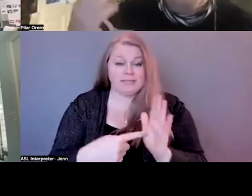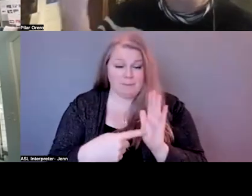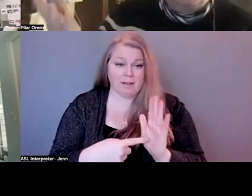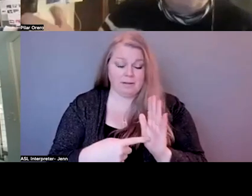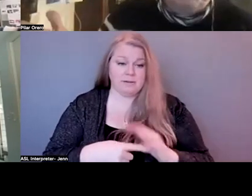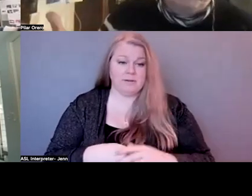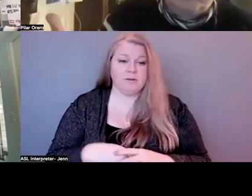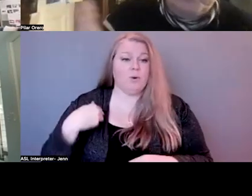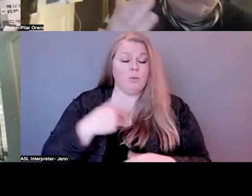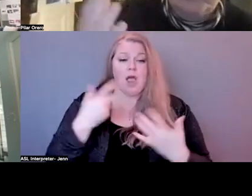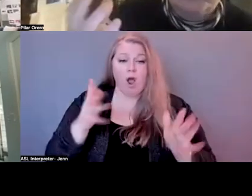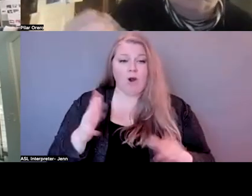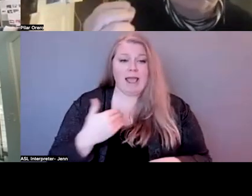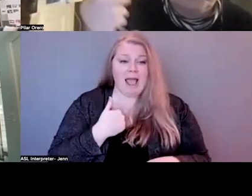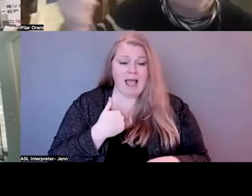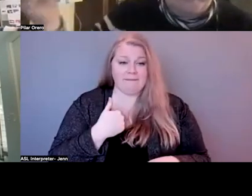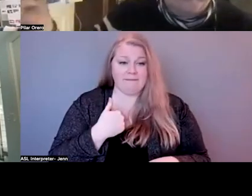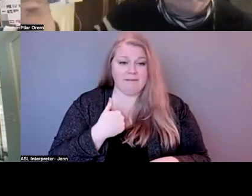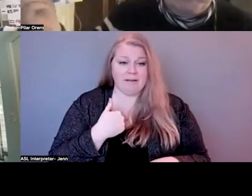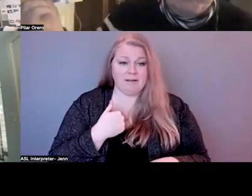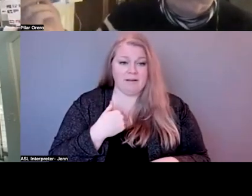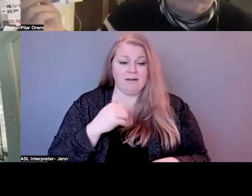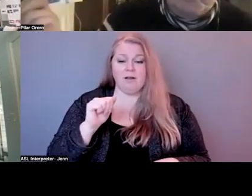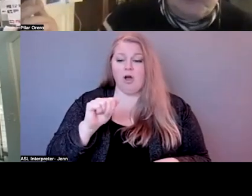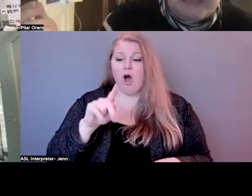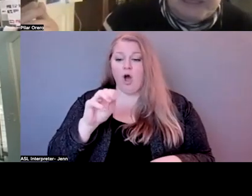We already have alternative text being done automatically.